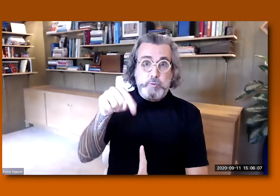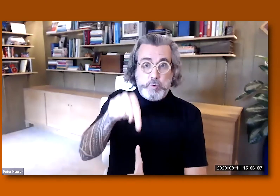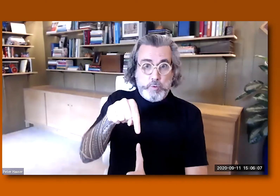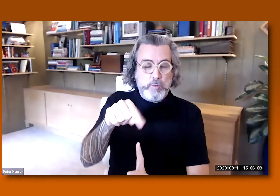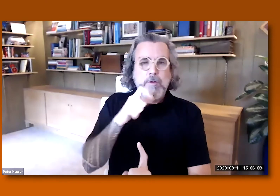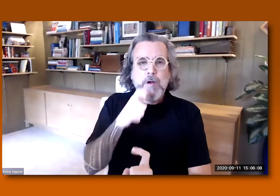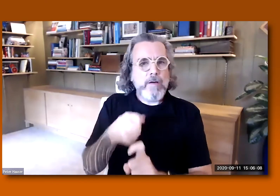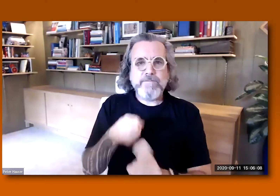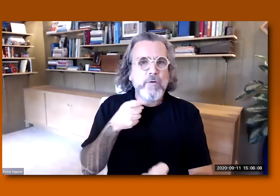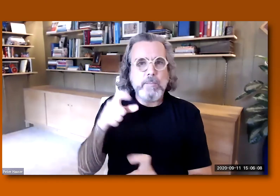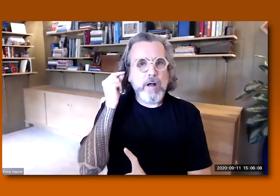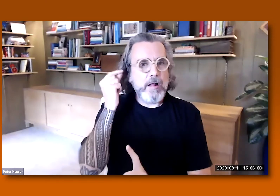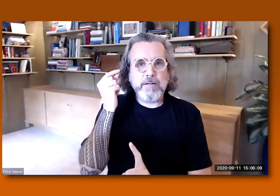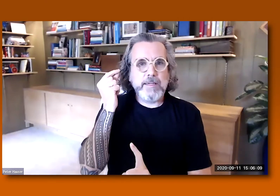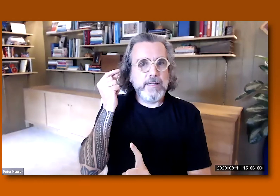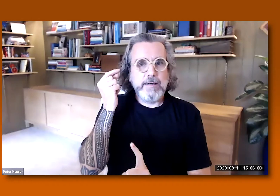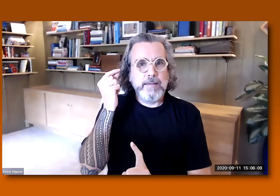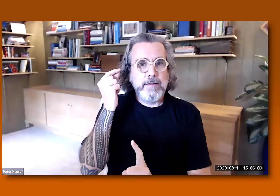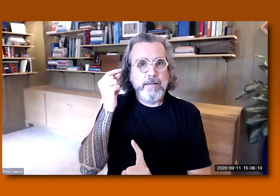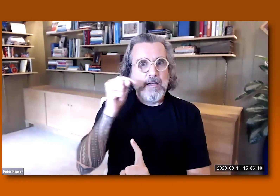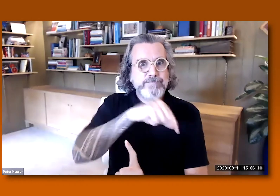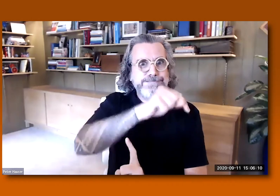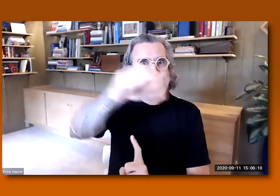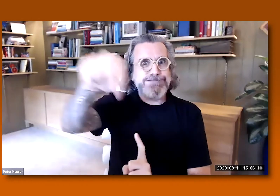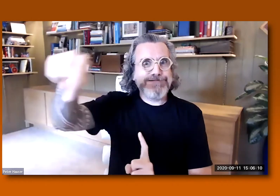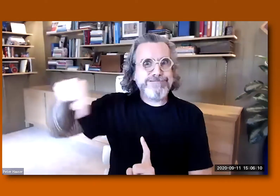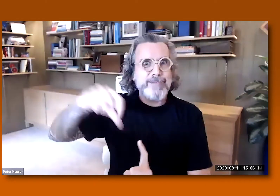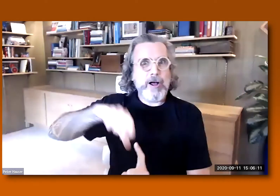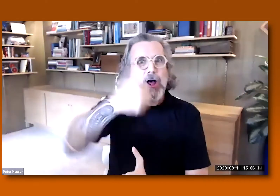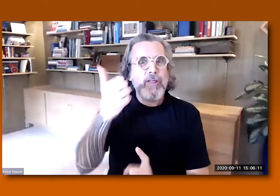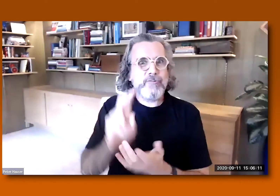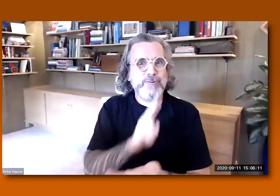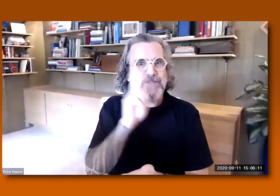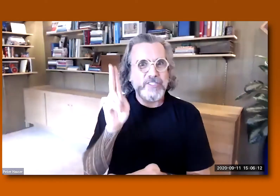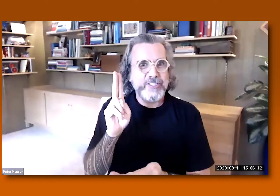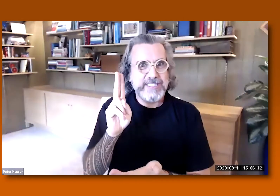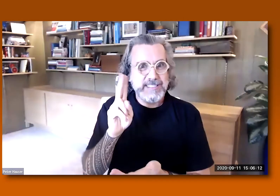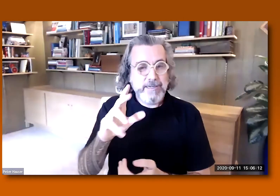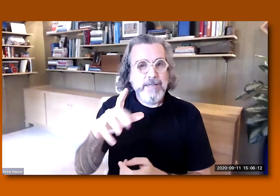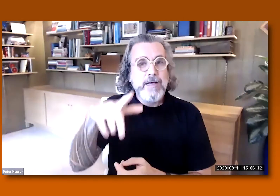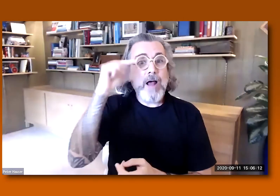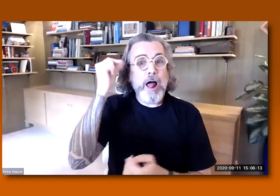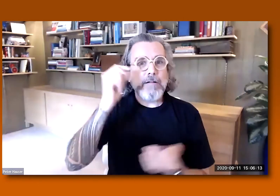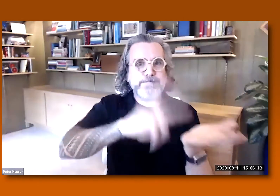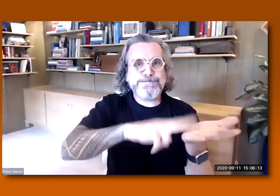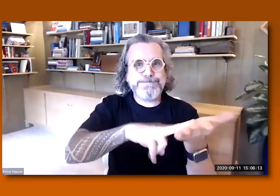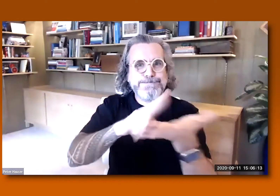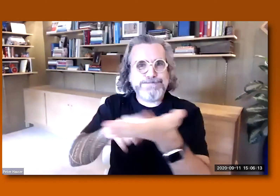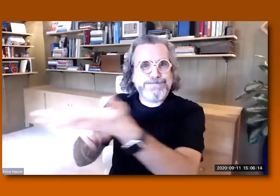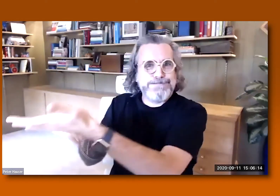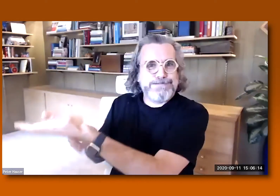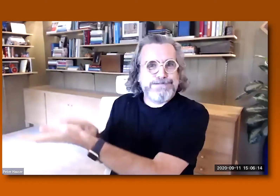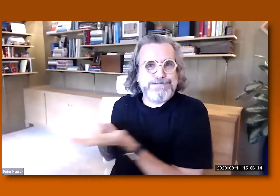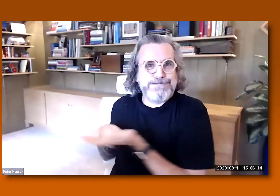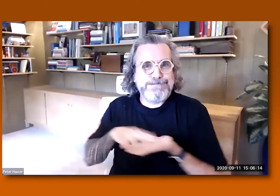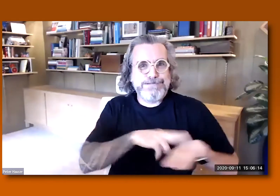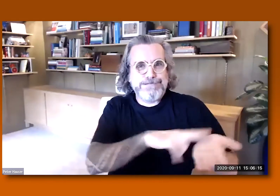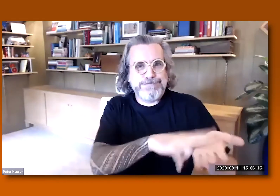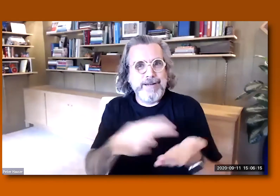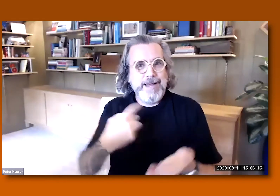And the individuals who worked on VL2 were not only from Gallaudet University. They were from other universities.